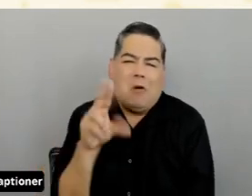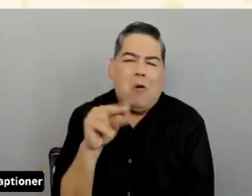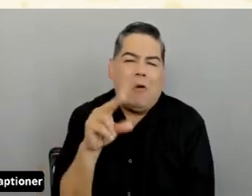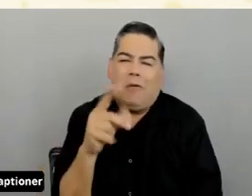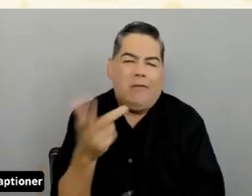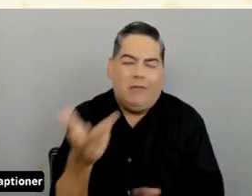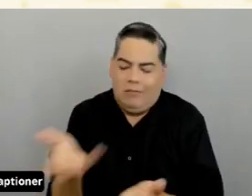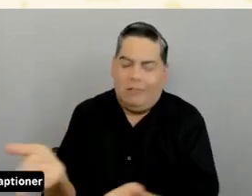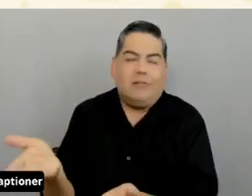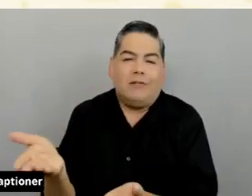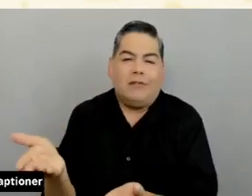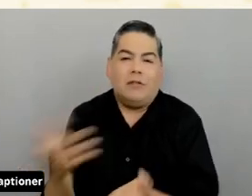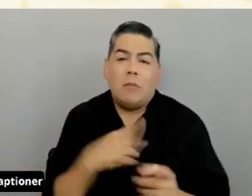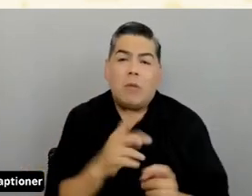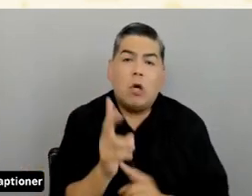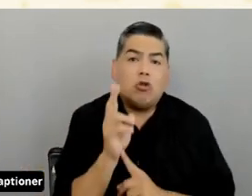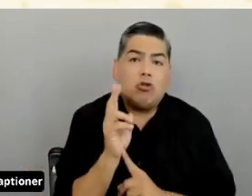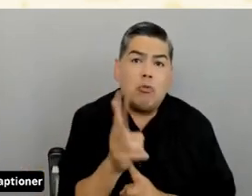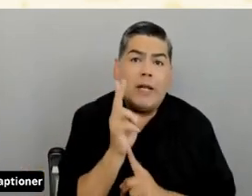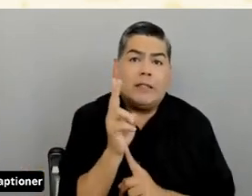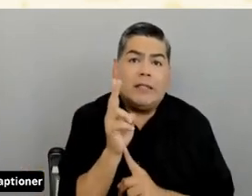So you could take two minutes, three minutes. And .